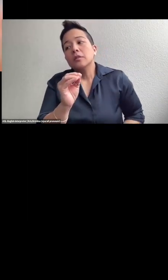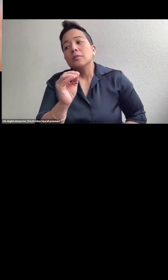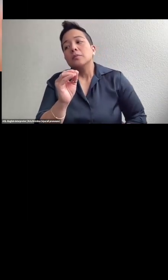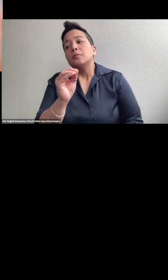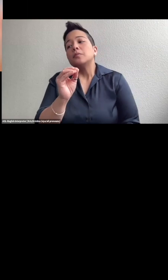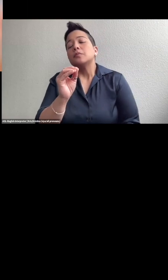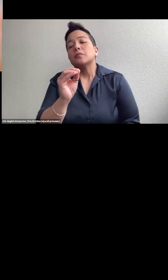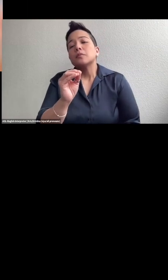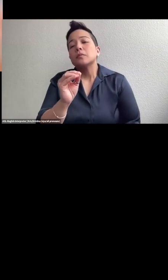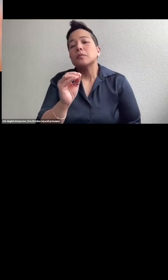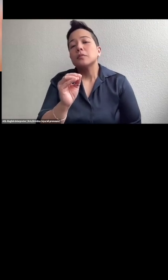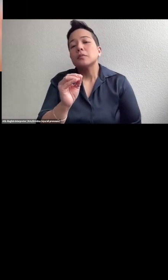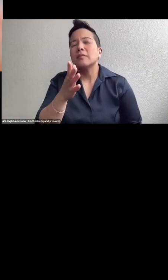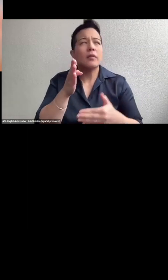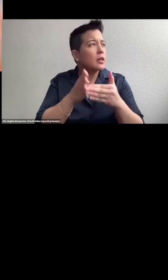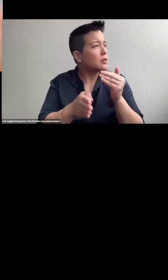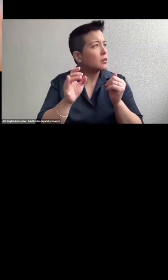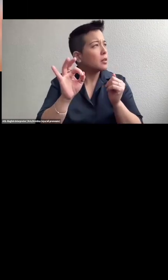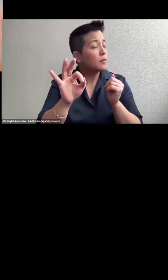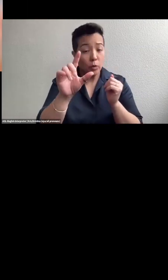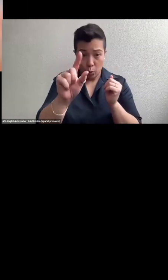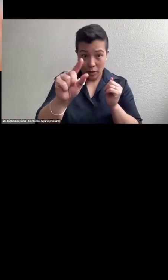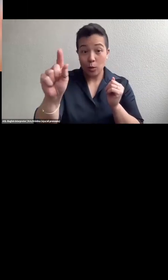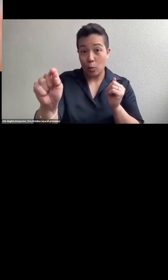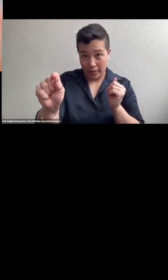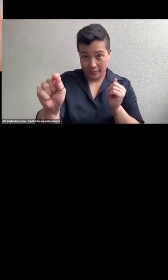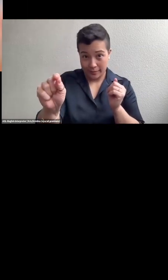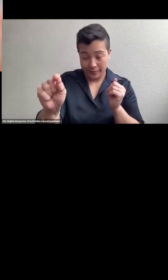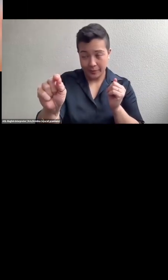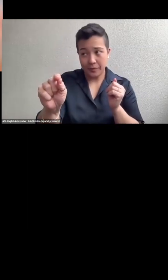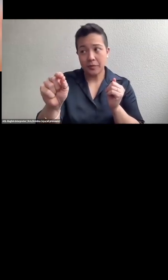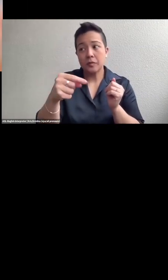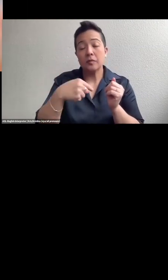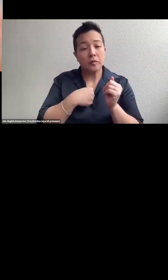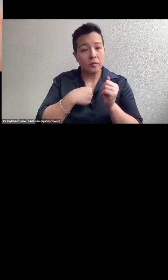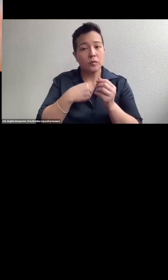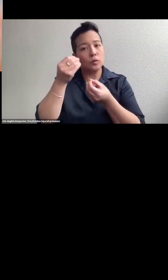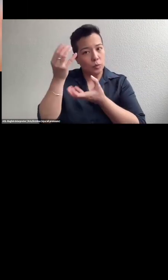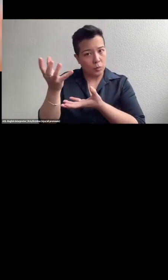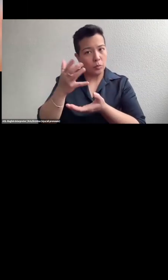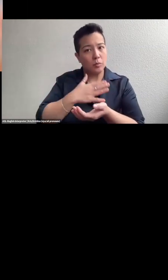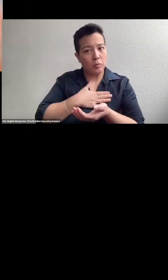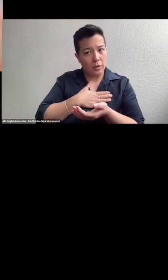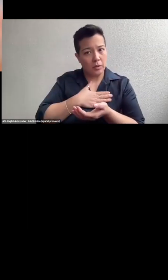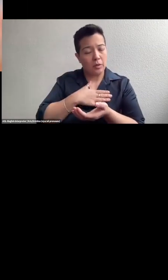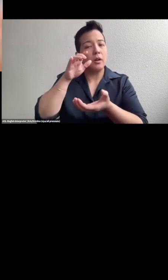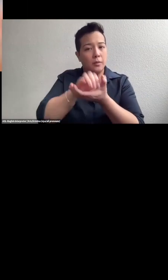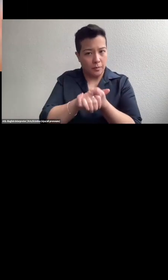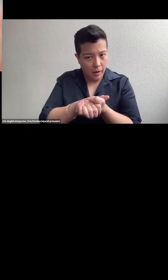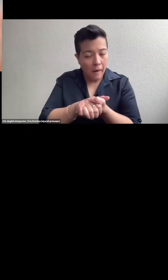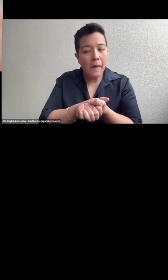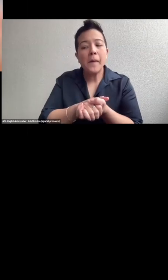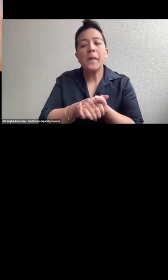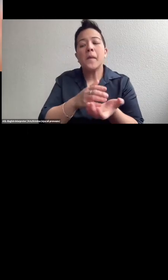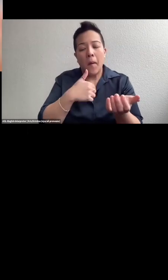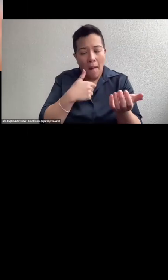the end of 2020, um, I had told my husband, I was like, uh,